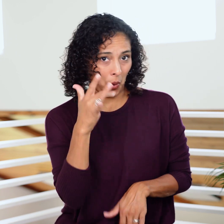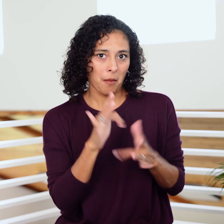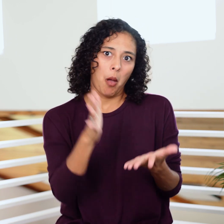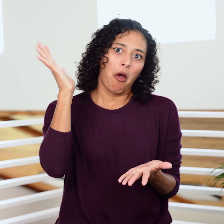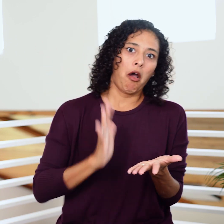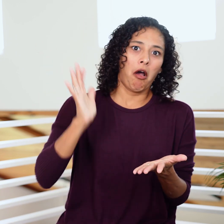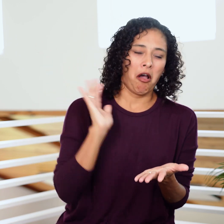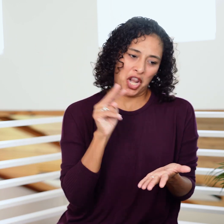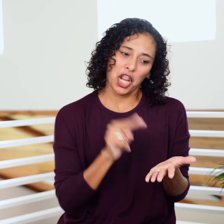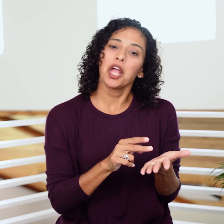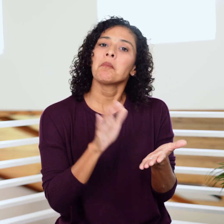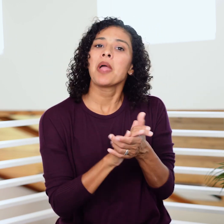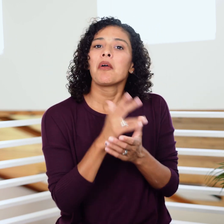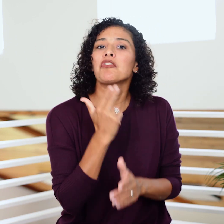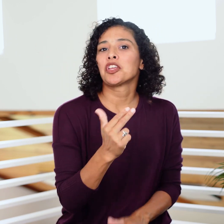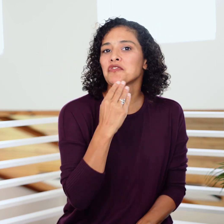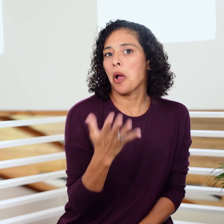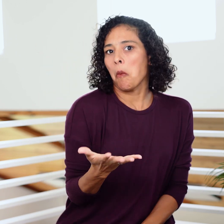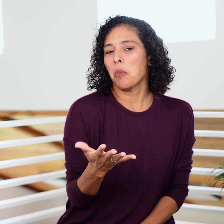because when the Bible was written, people got married at 13-14.